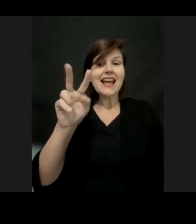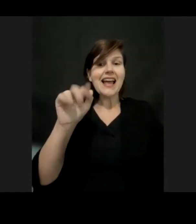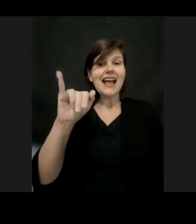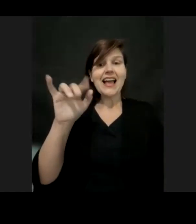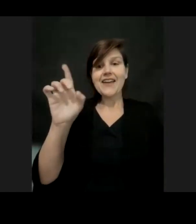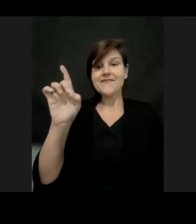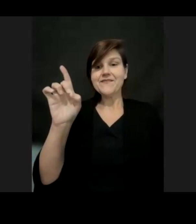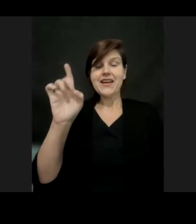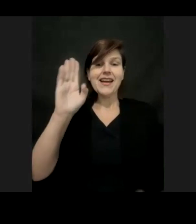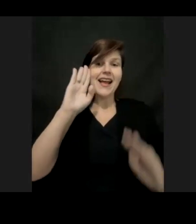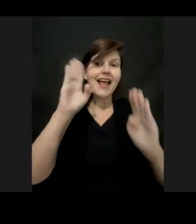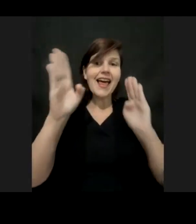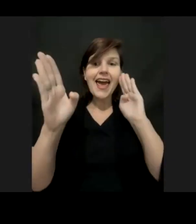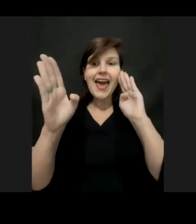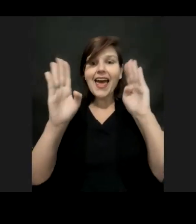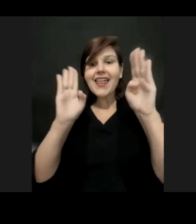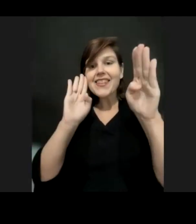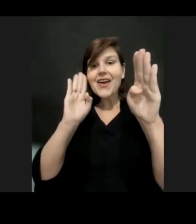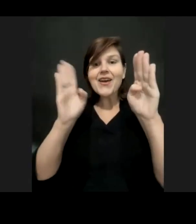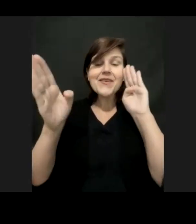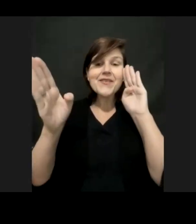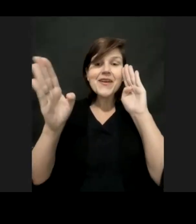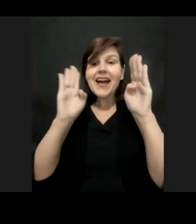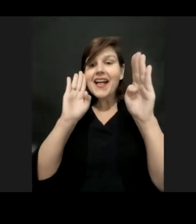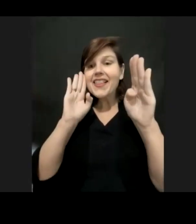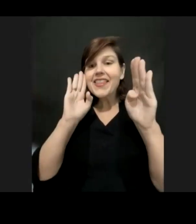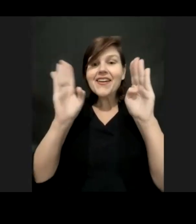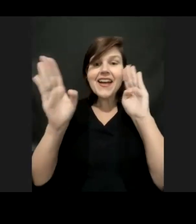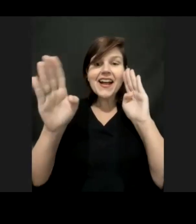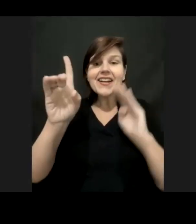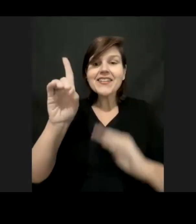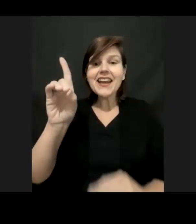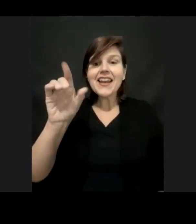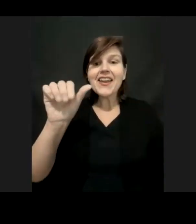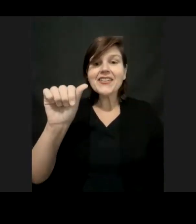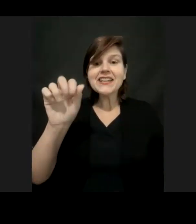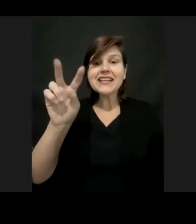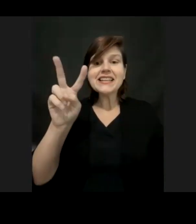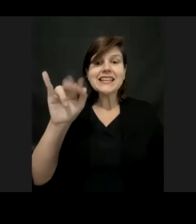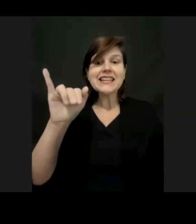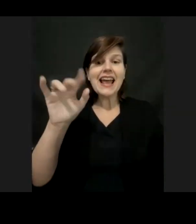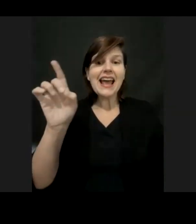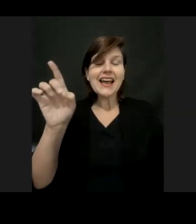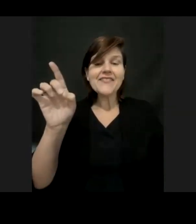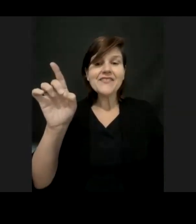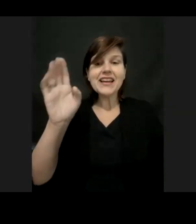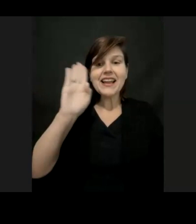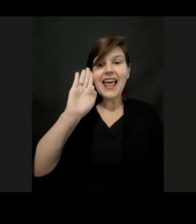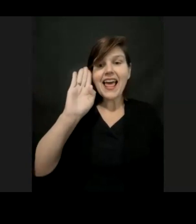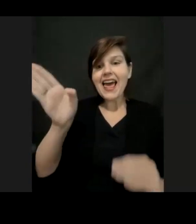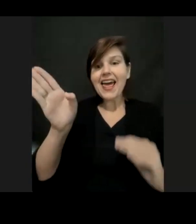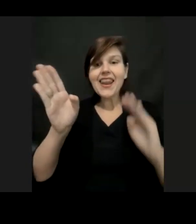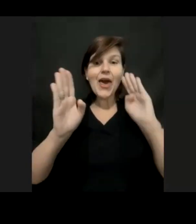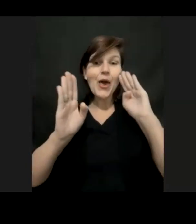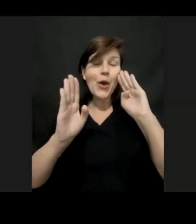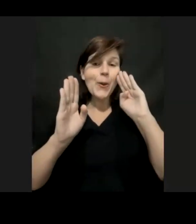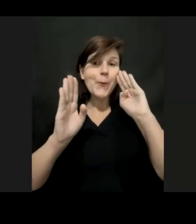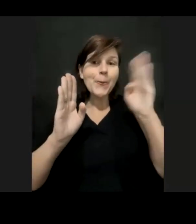Hello, hello, hello, David. David, David, hello, David. David, whoop!